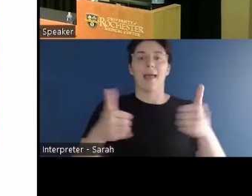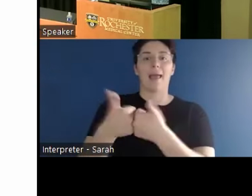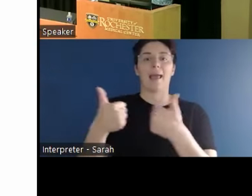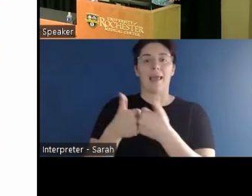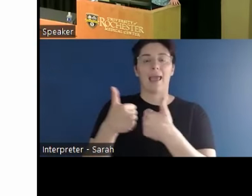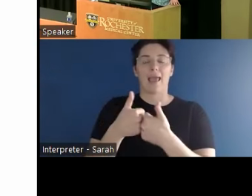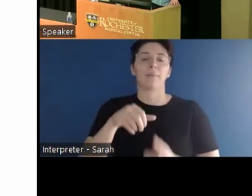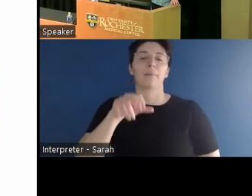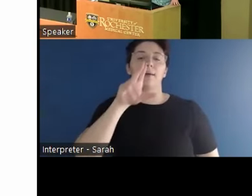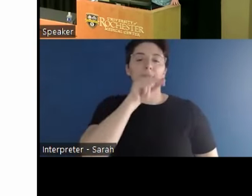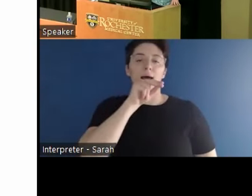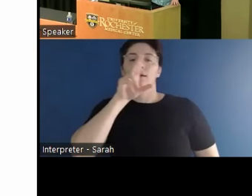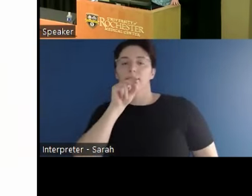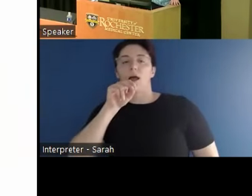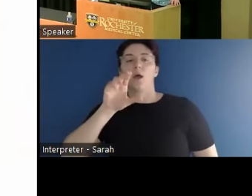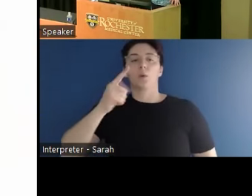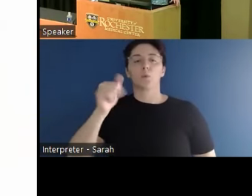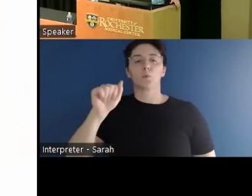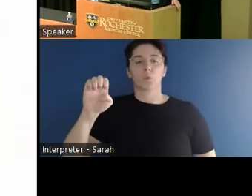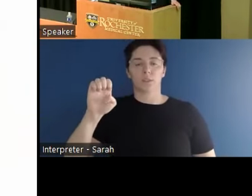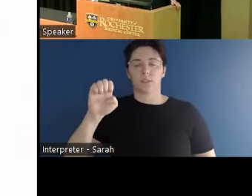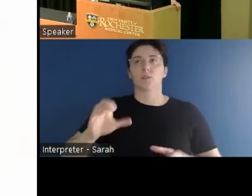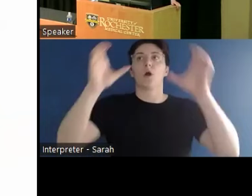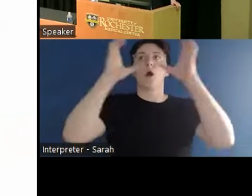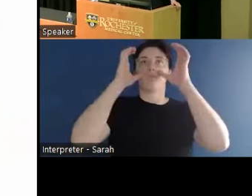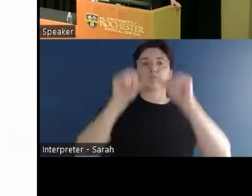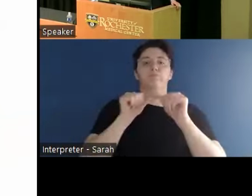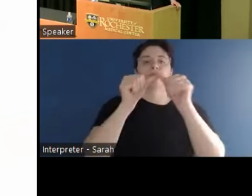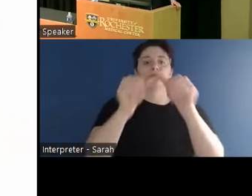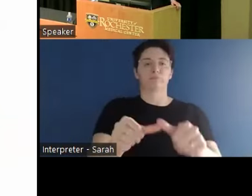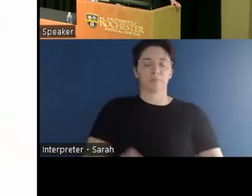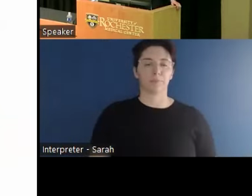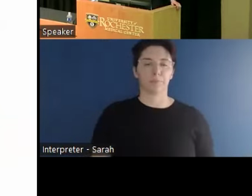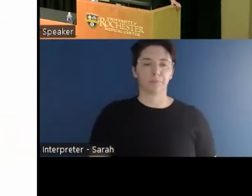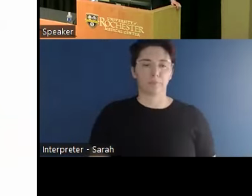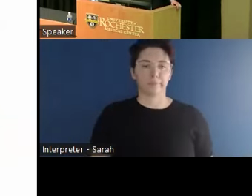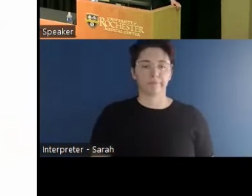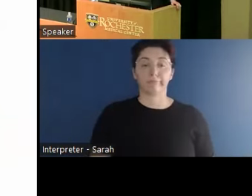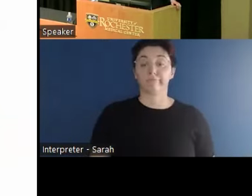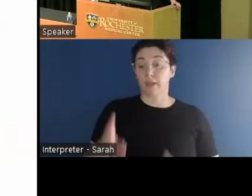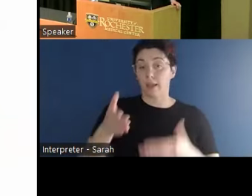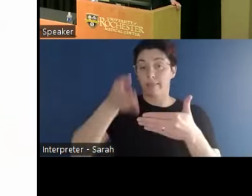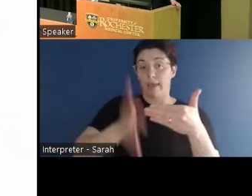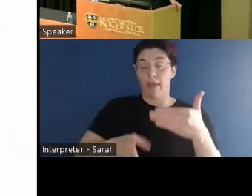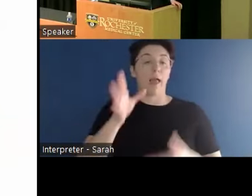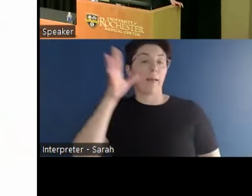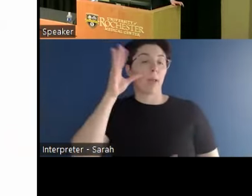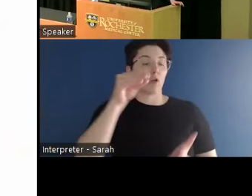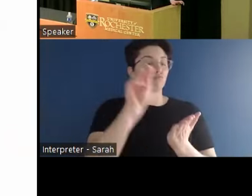headset finally children and parents completed a couple of questionnaires two brief questionnaires